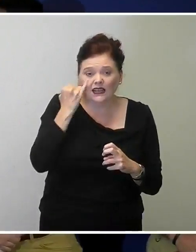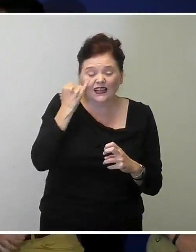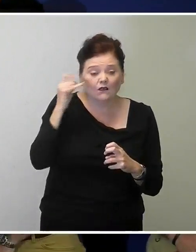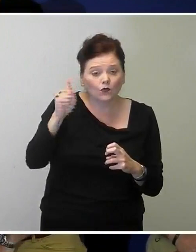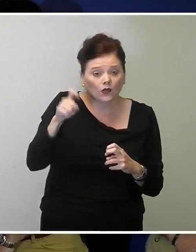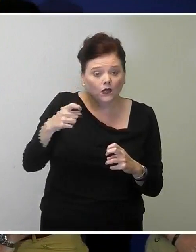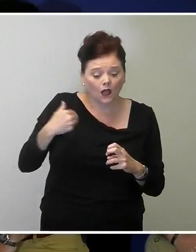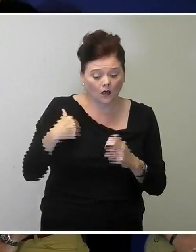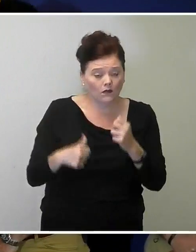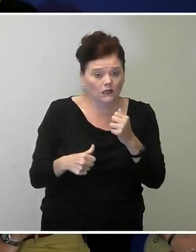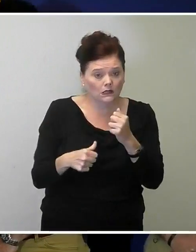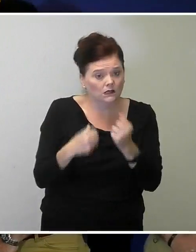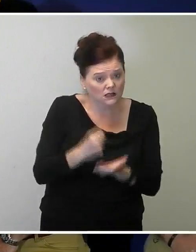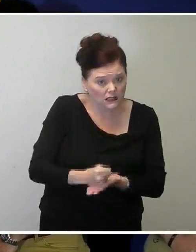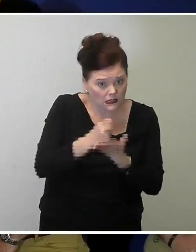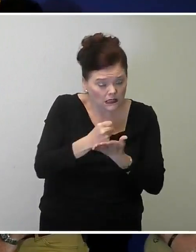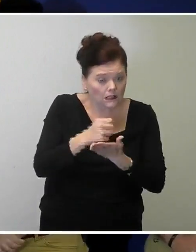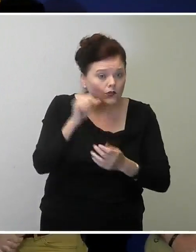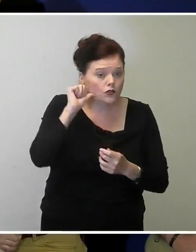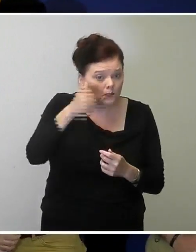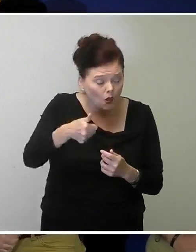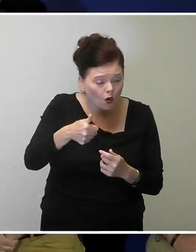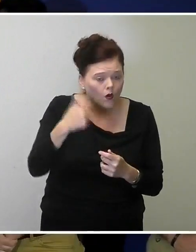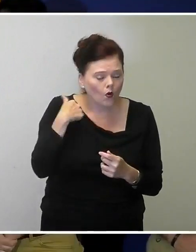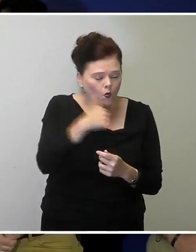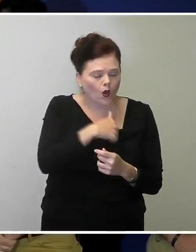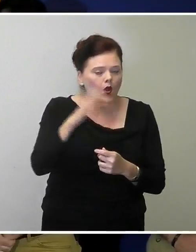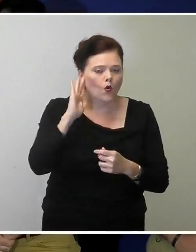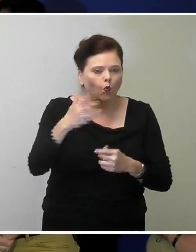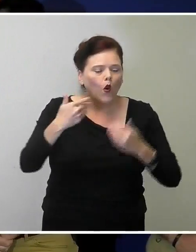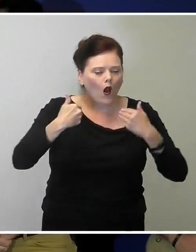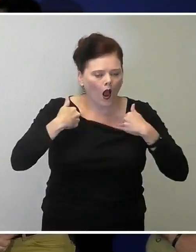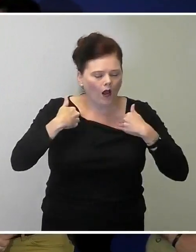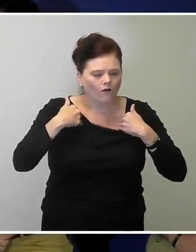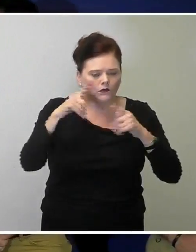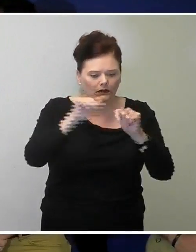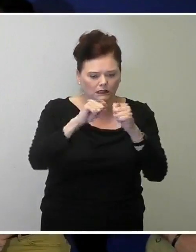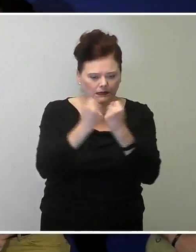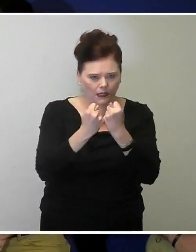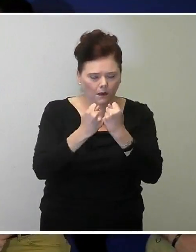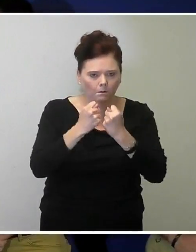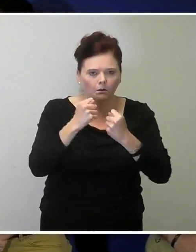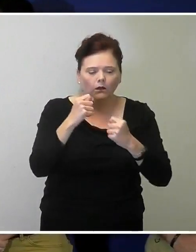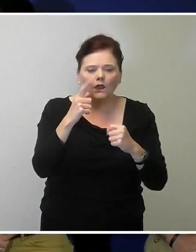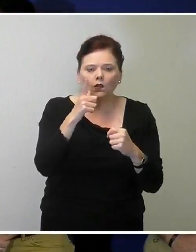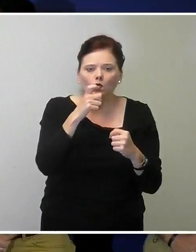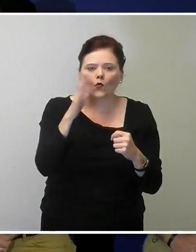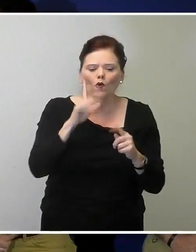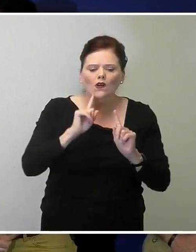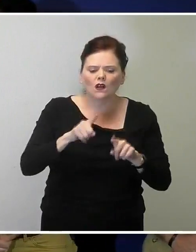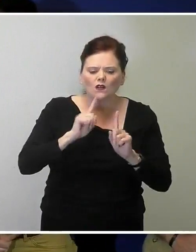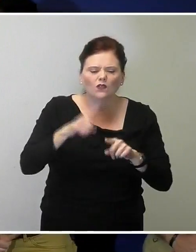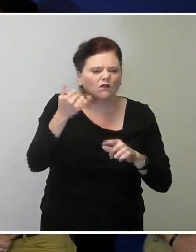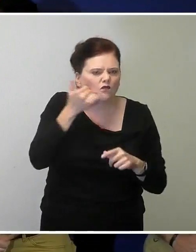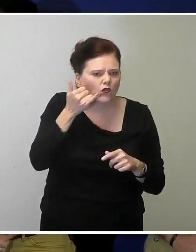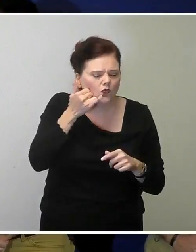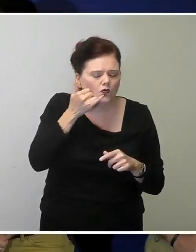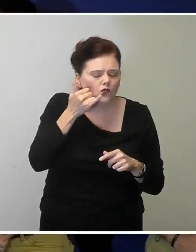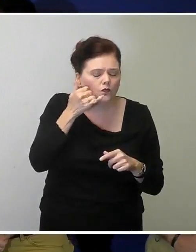SAME WEBSITE. MSEAME.ORG. IT'S THE IDA TAB. YOU'LL SEE ASSESSMENTS AND WHAT'S HAPPENING.